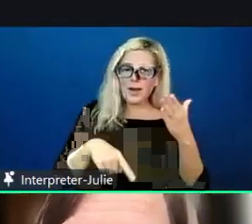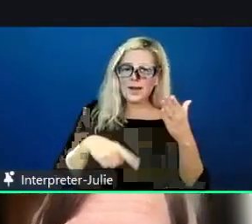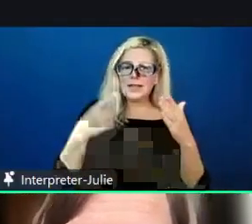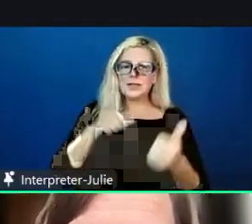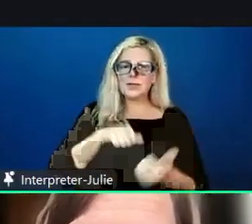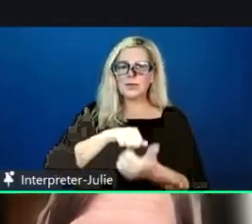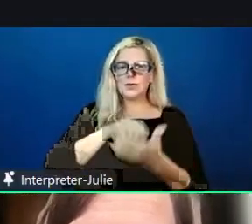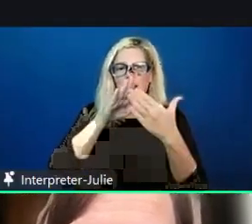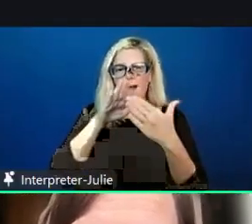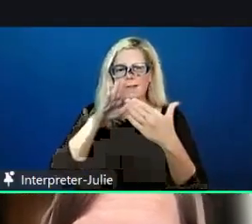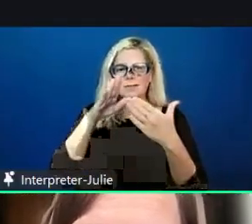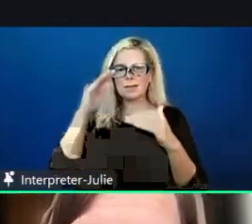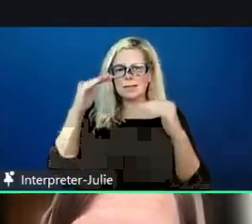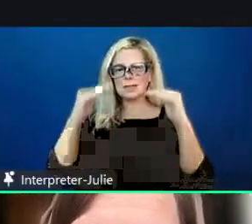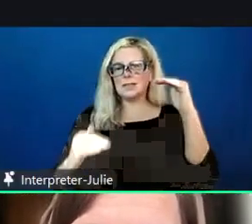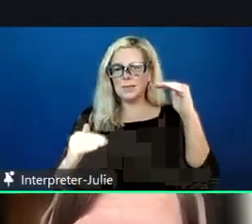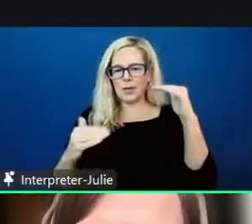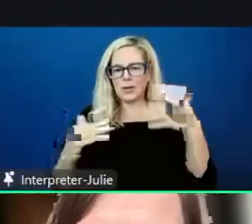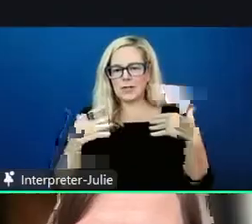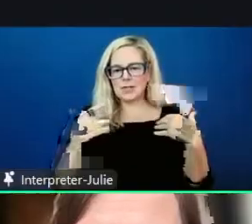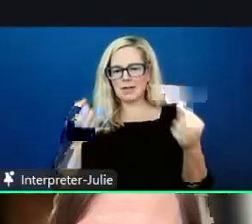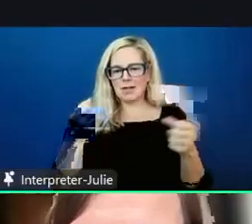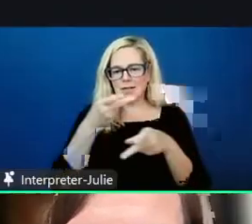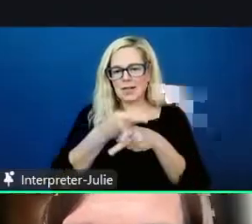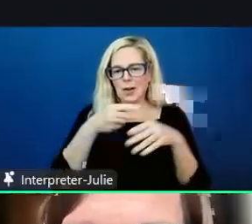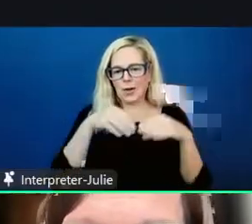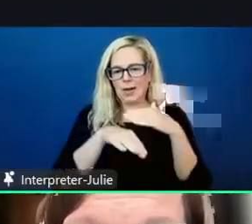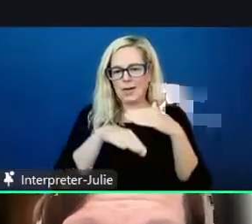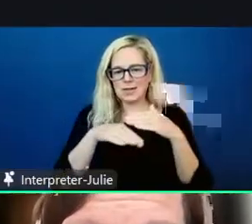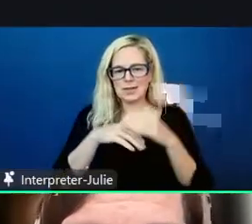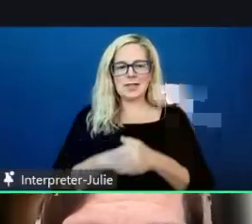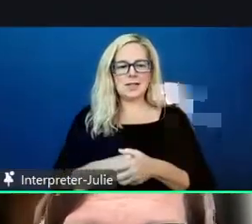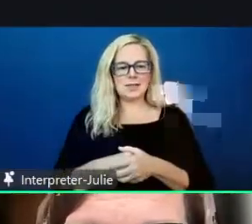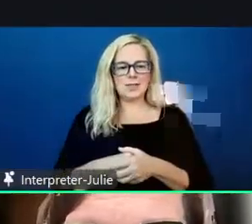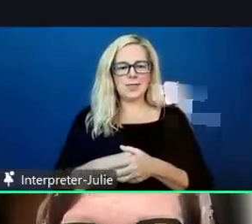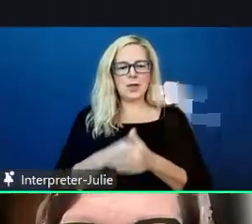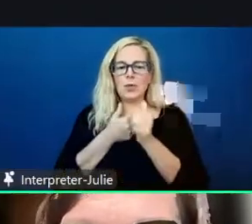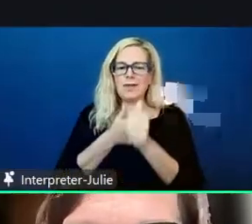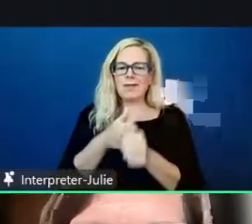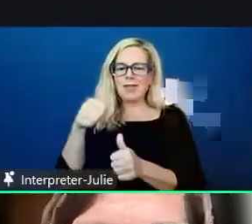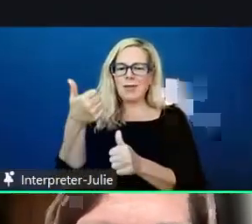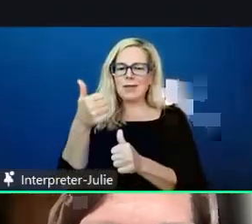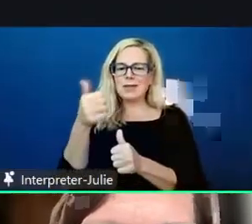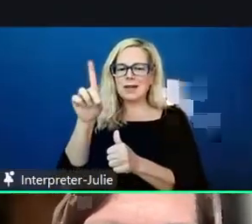And we base our work on the 10 disability justice principles that are listed here,